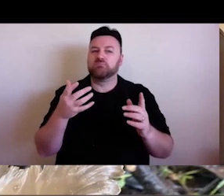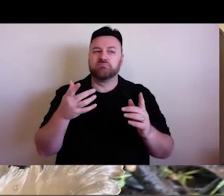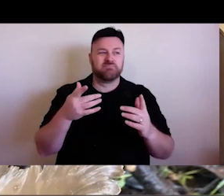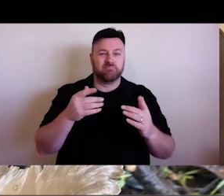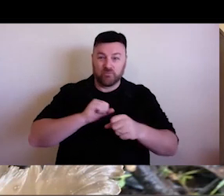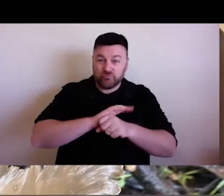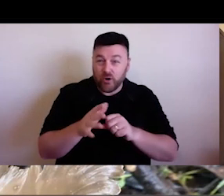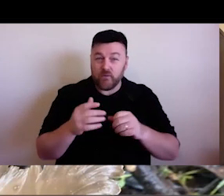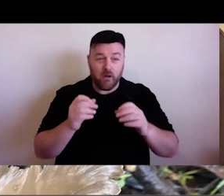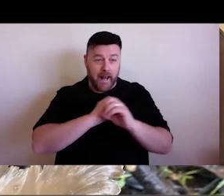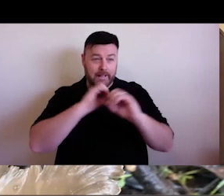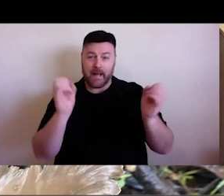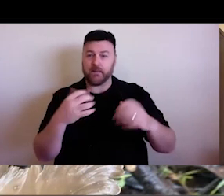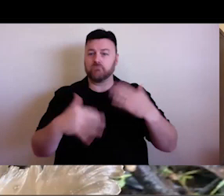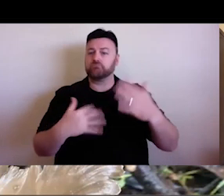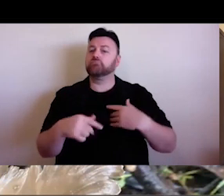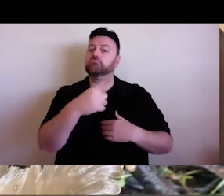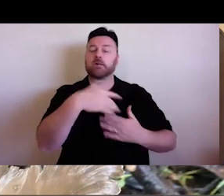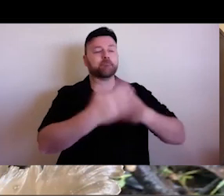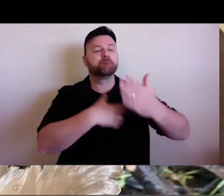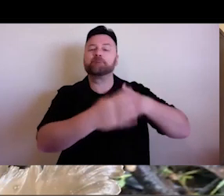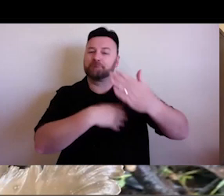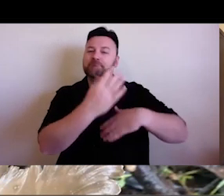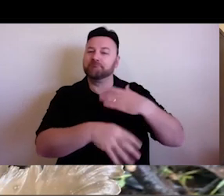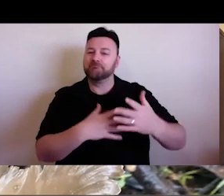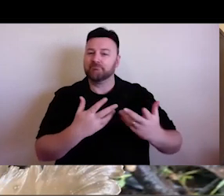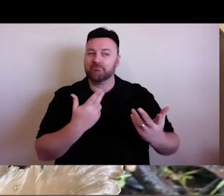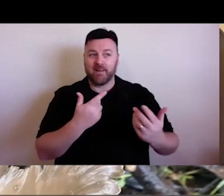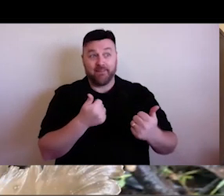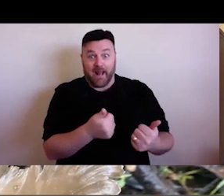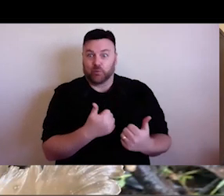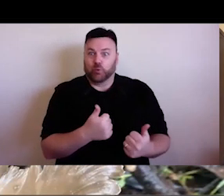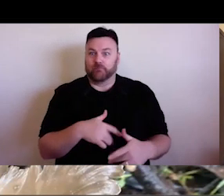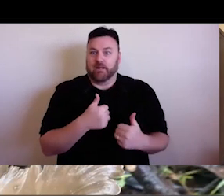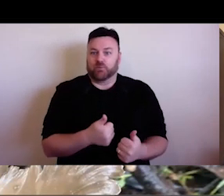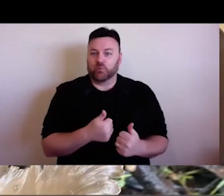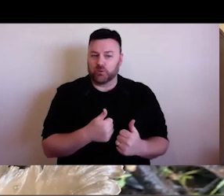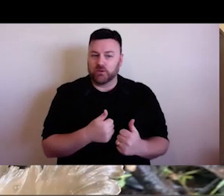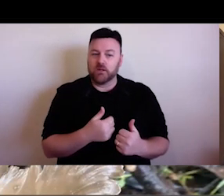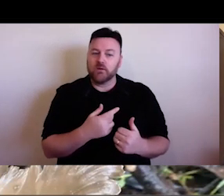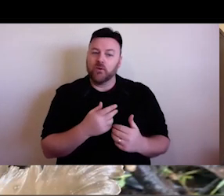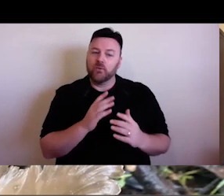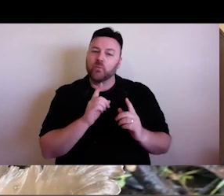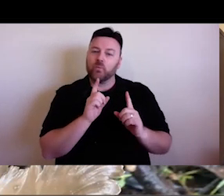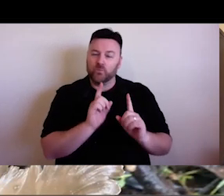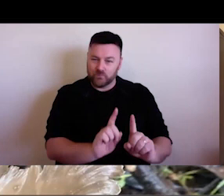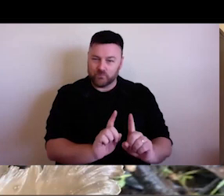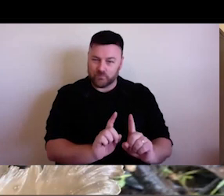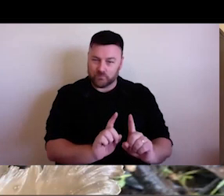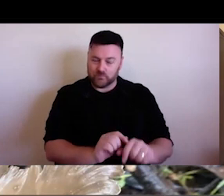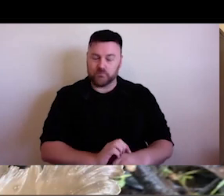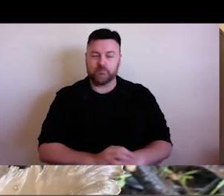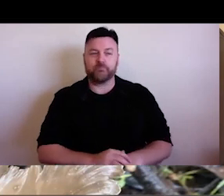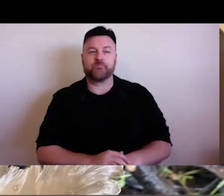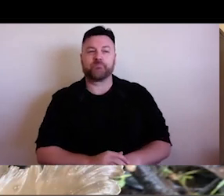a reassuring thing to start. The second question that I would like